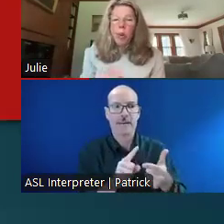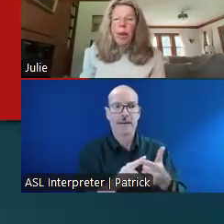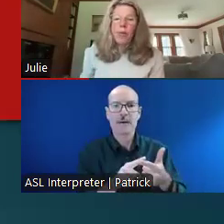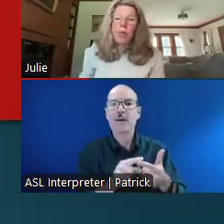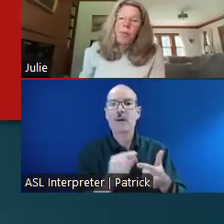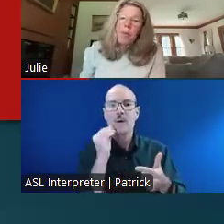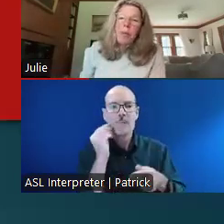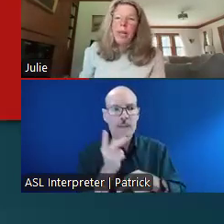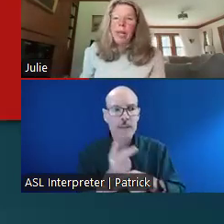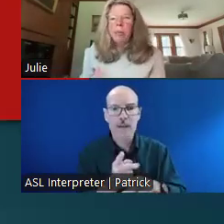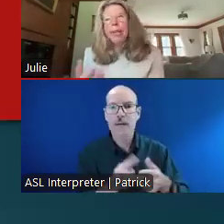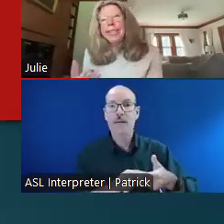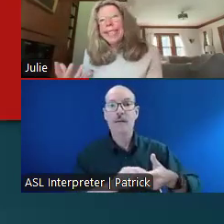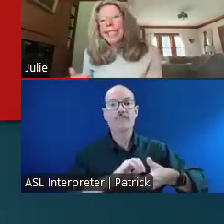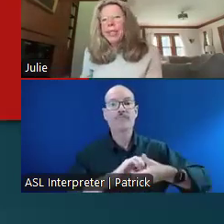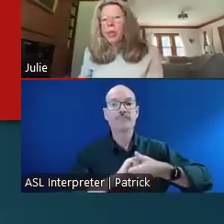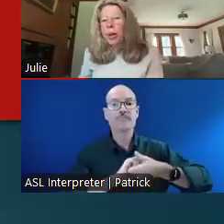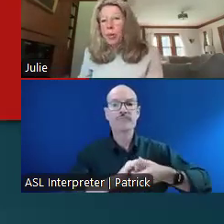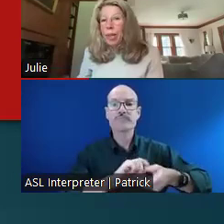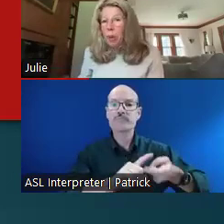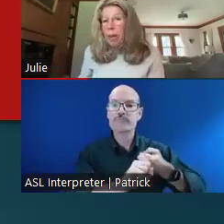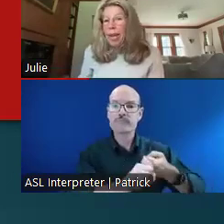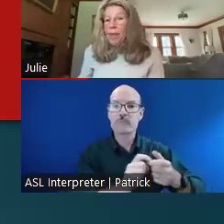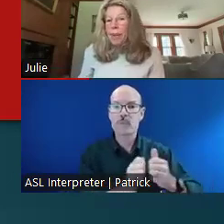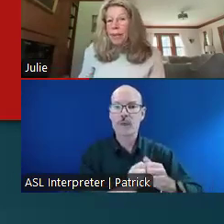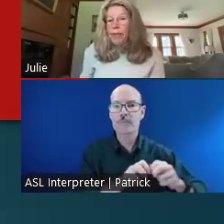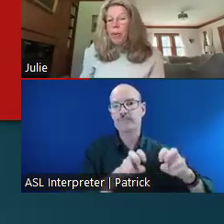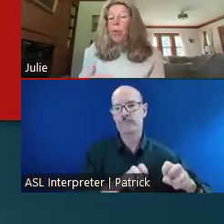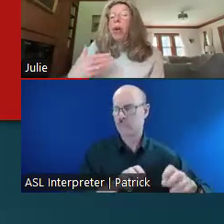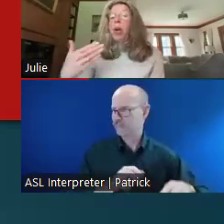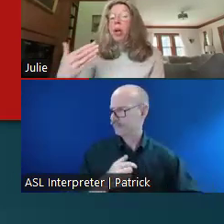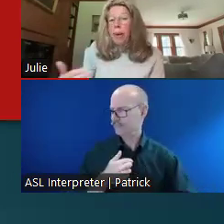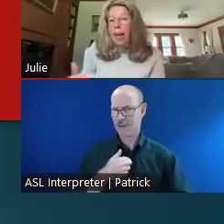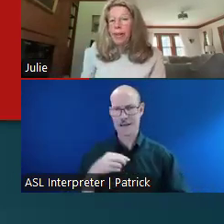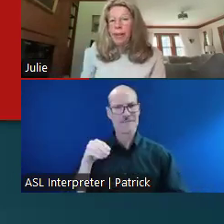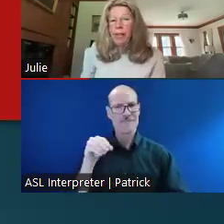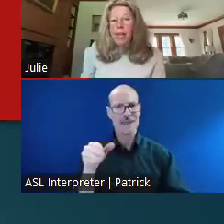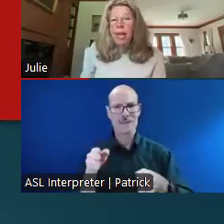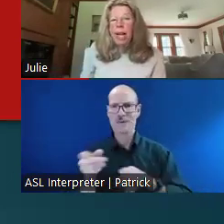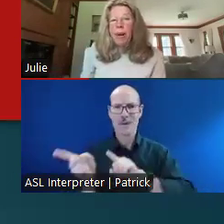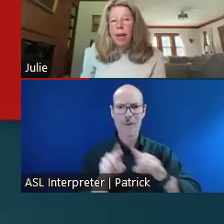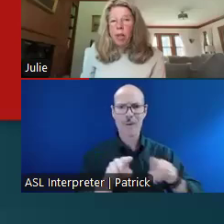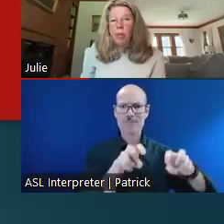And I do want to point out for some people they're a little like do I really want to pay money for a companion?